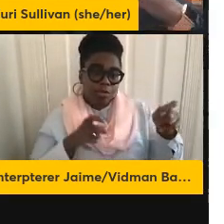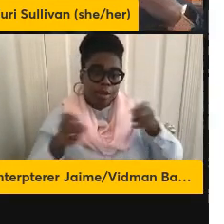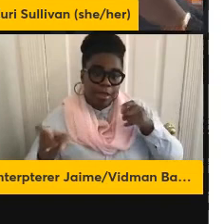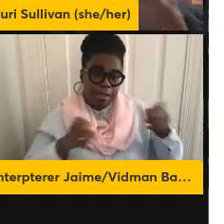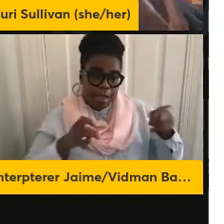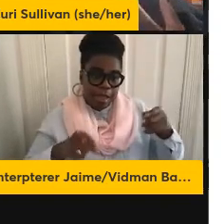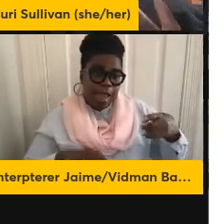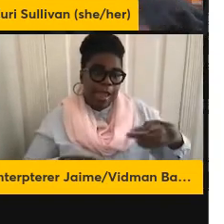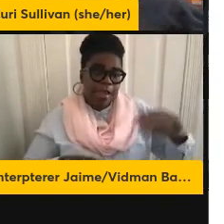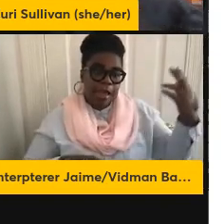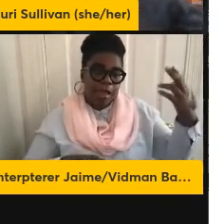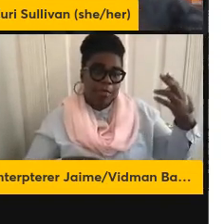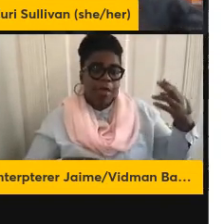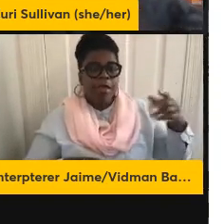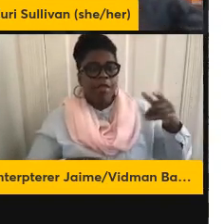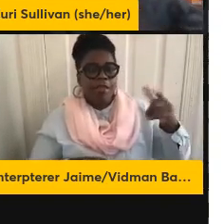the carbohydrate transcriptional program.